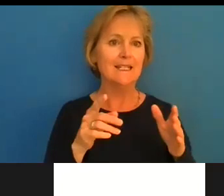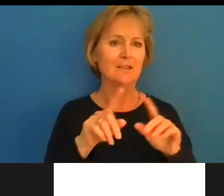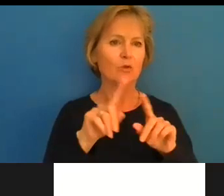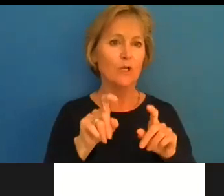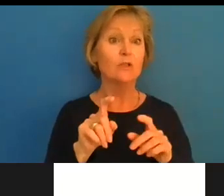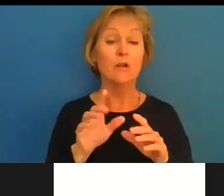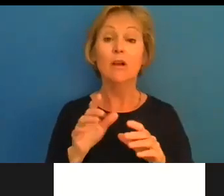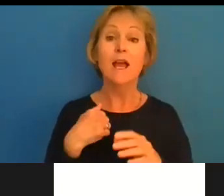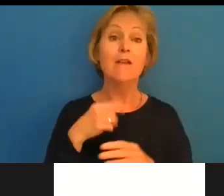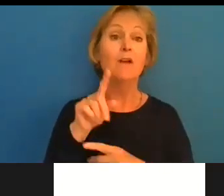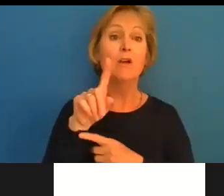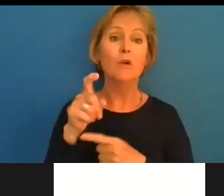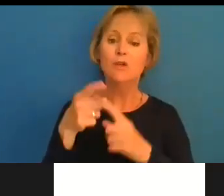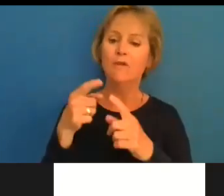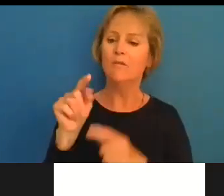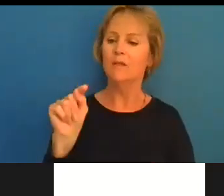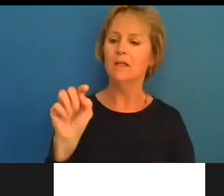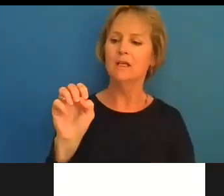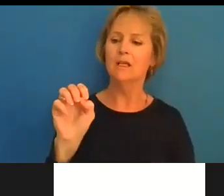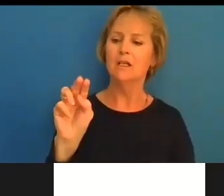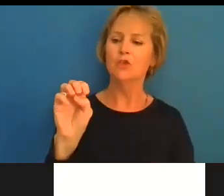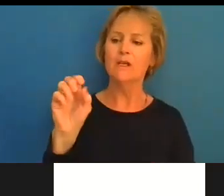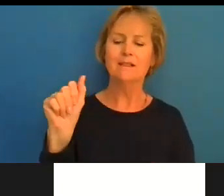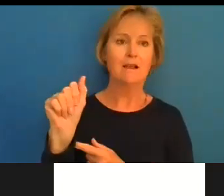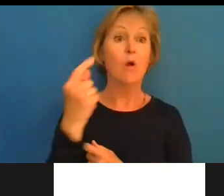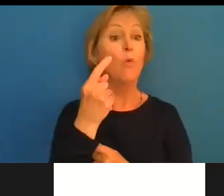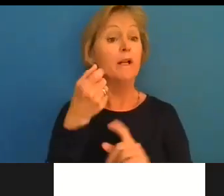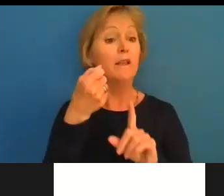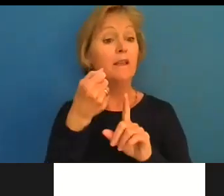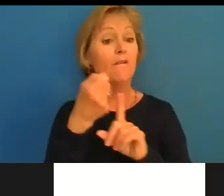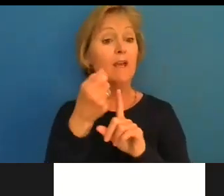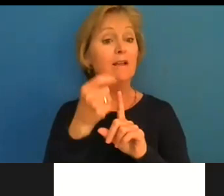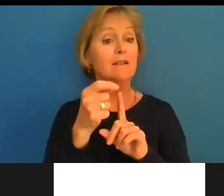A question from Teresa, "One of the effects of COVID-19 pandemic has been